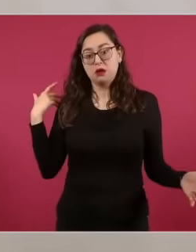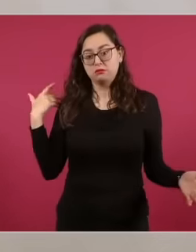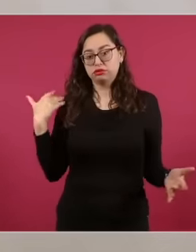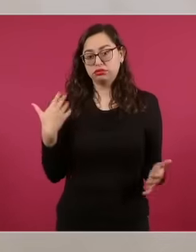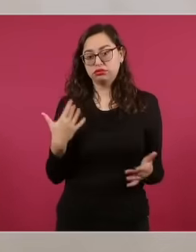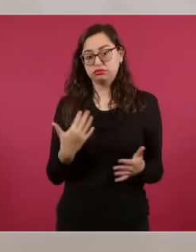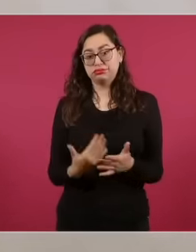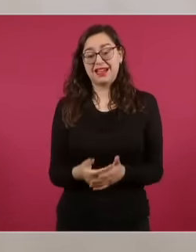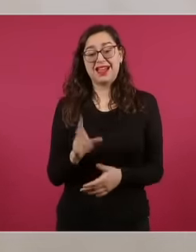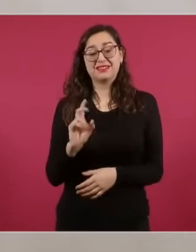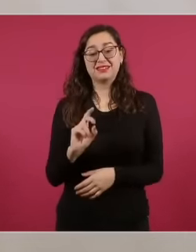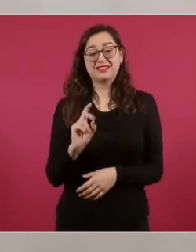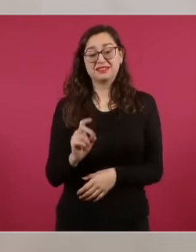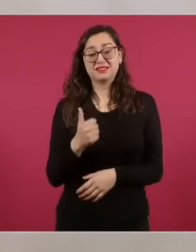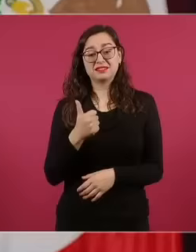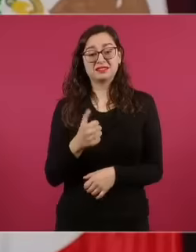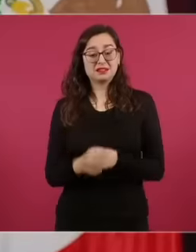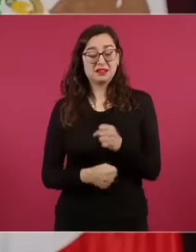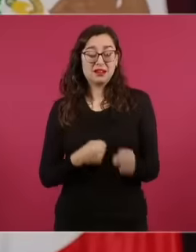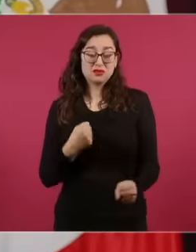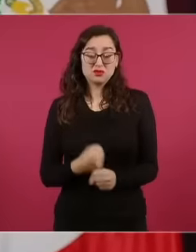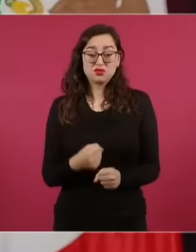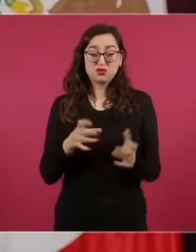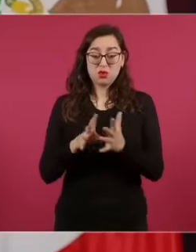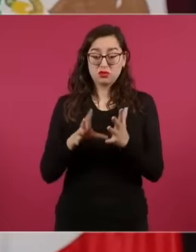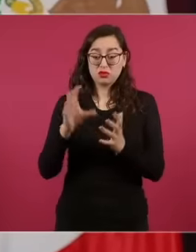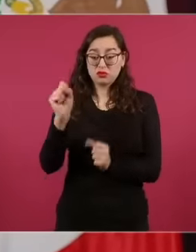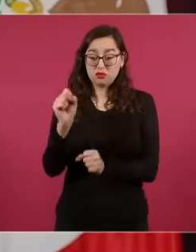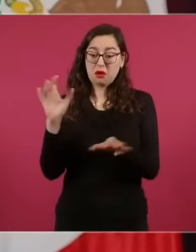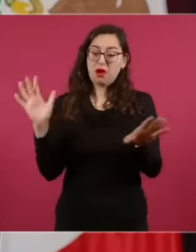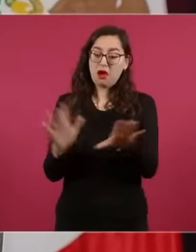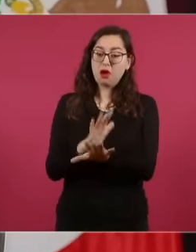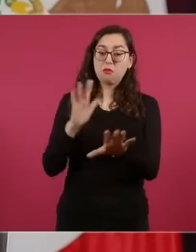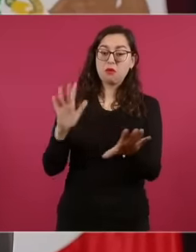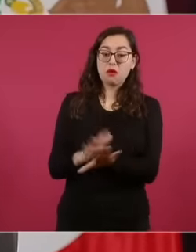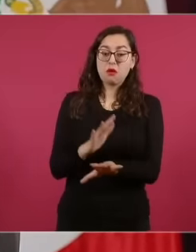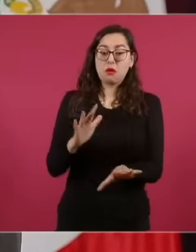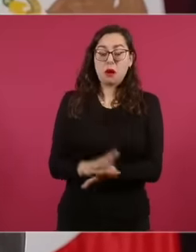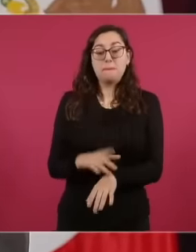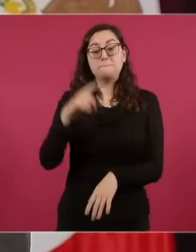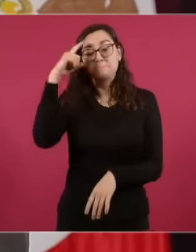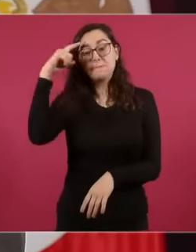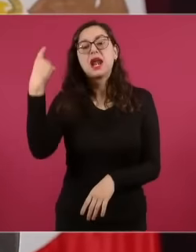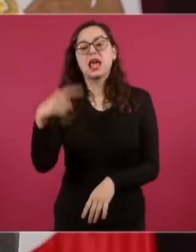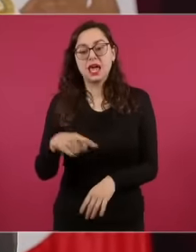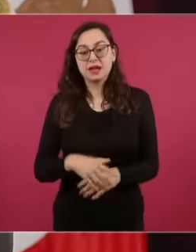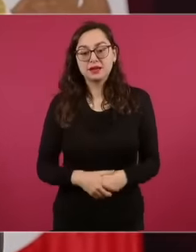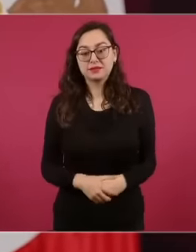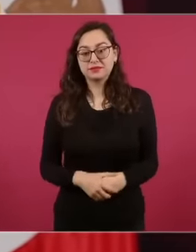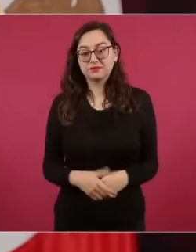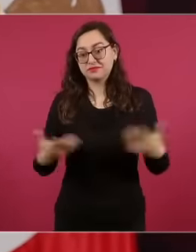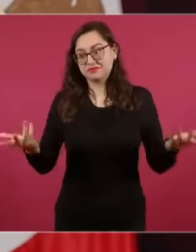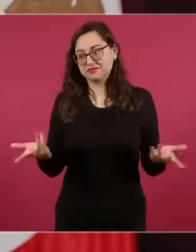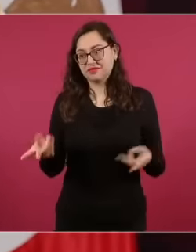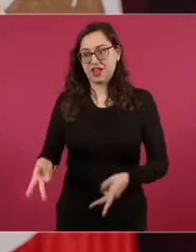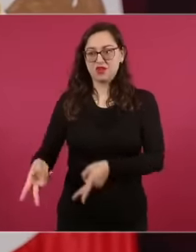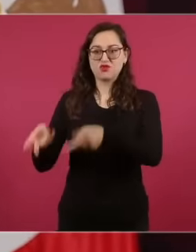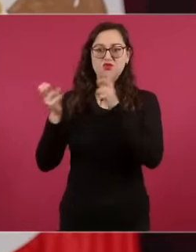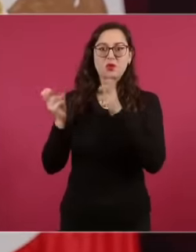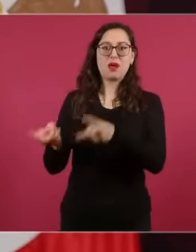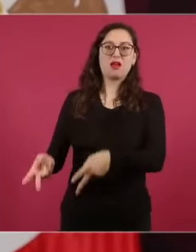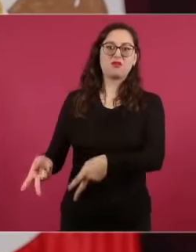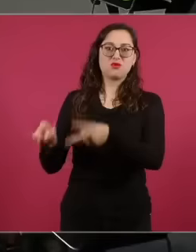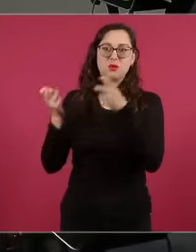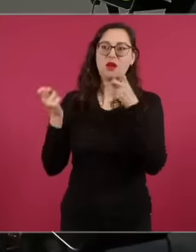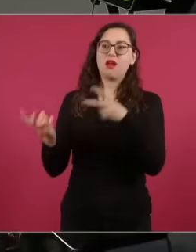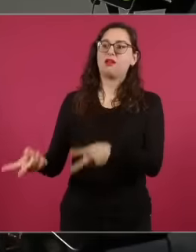were to legalize theft, the looting of the assets of our people and national assets,